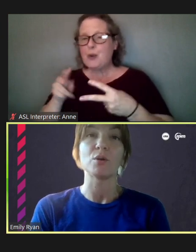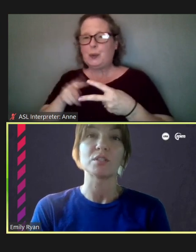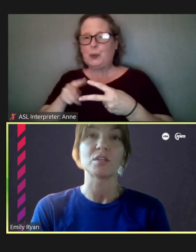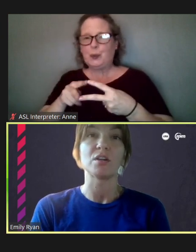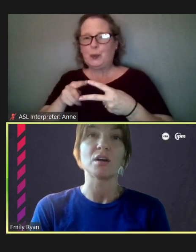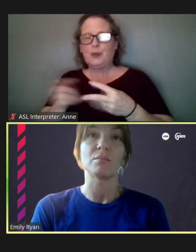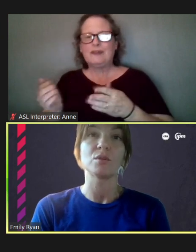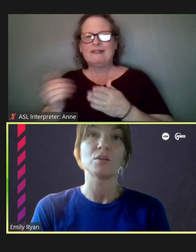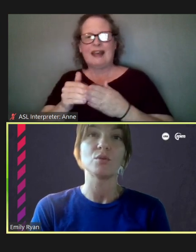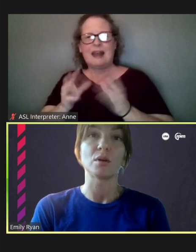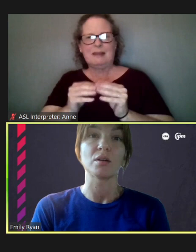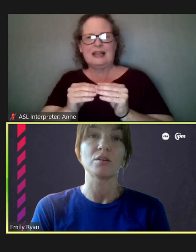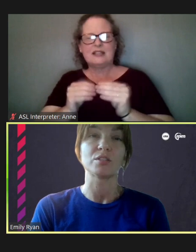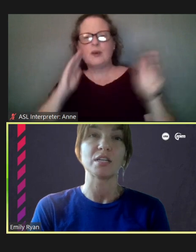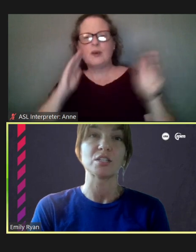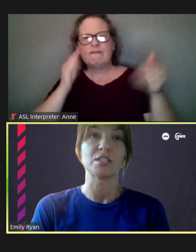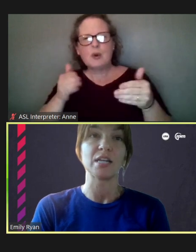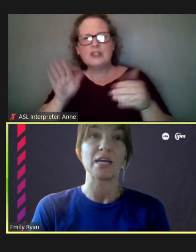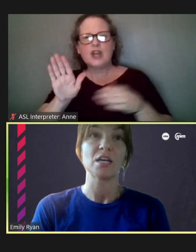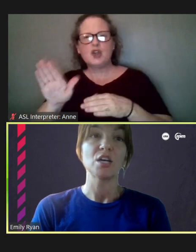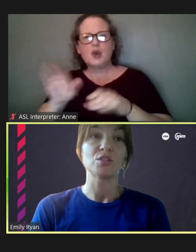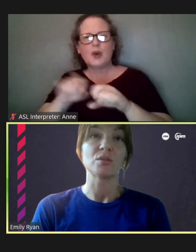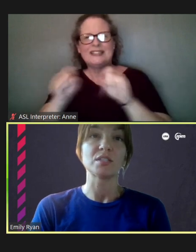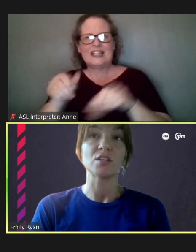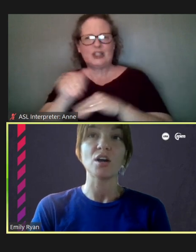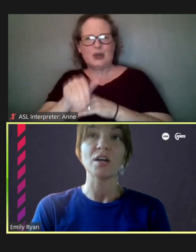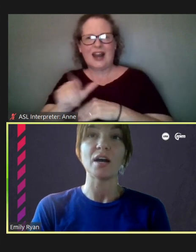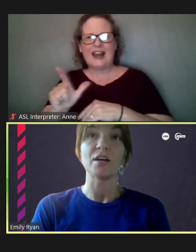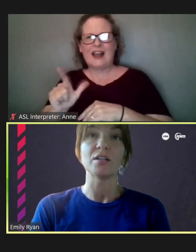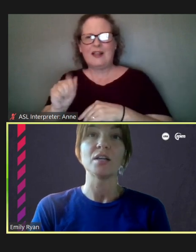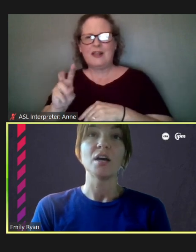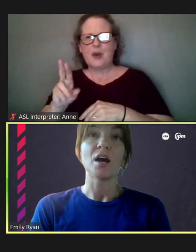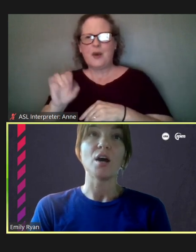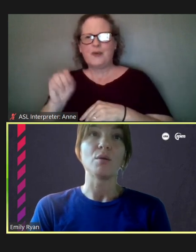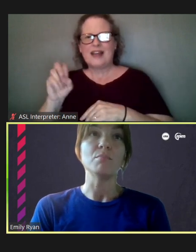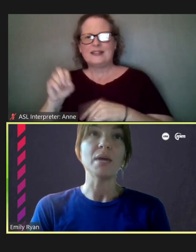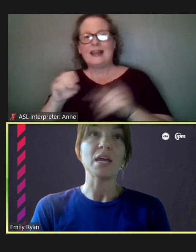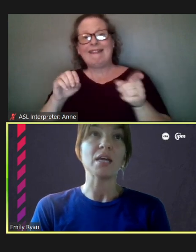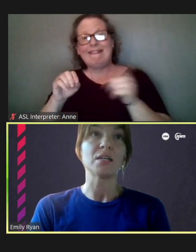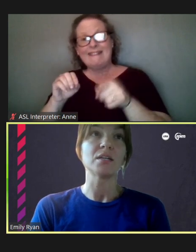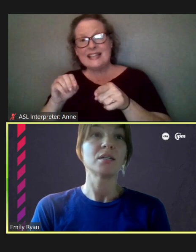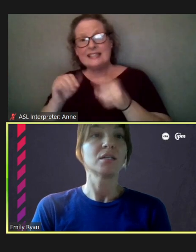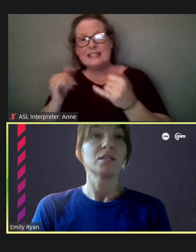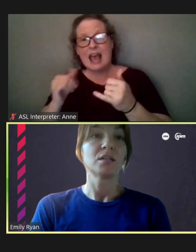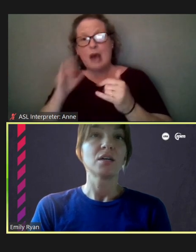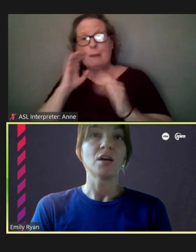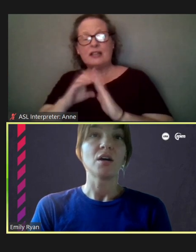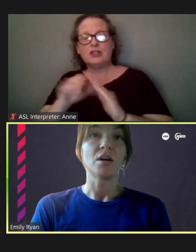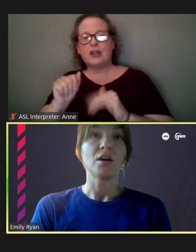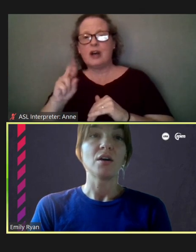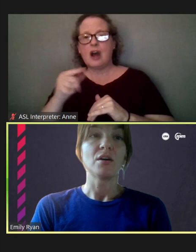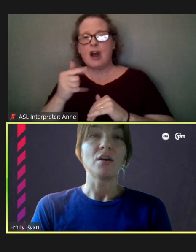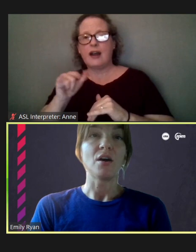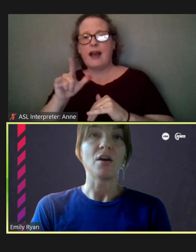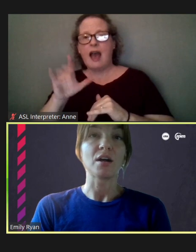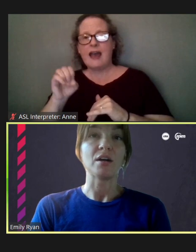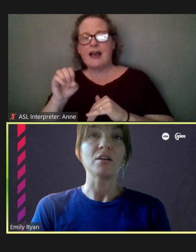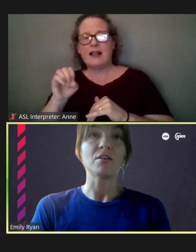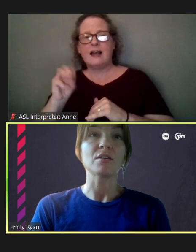want to focus on your station tonight. So this is Argyle -- main Argyle aux.